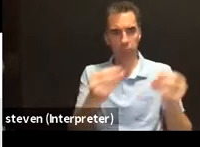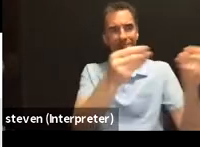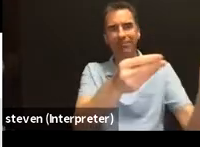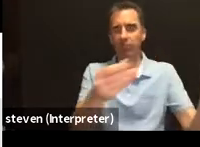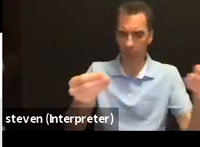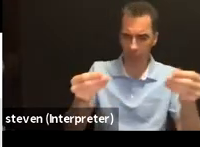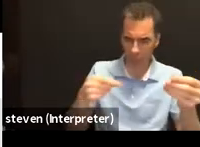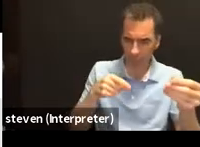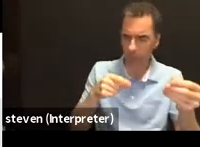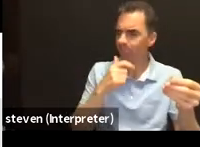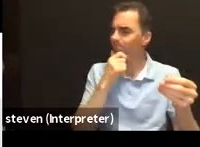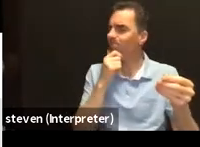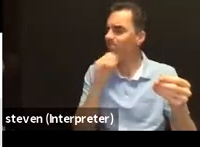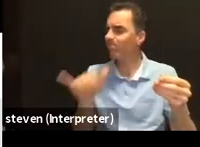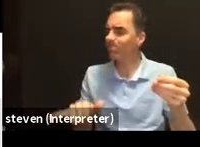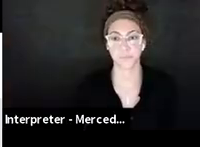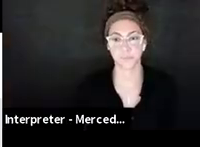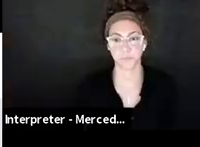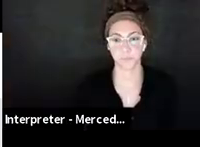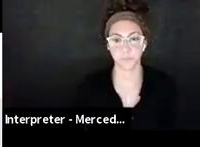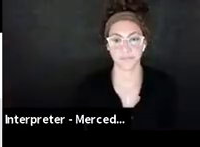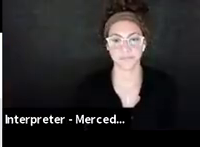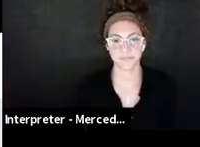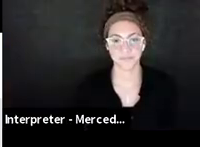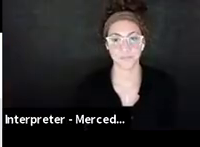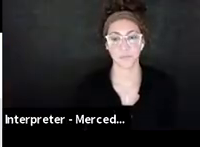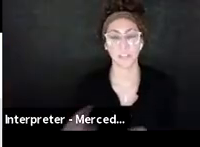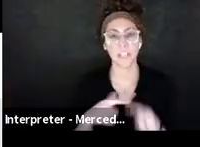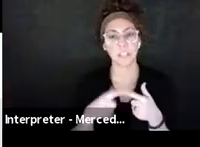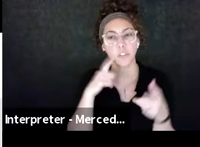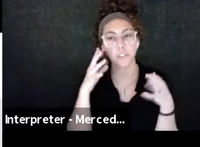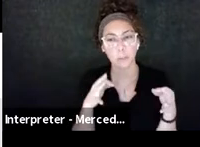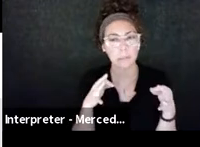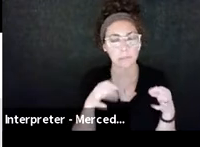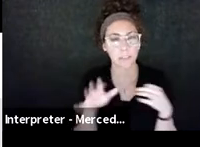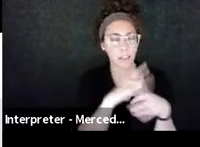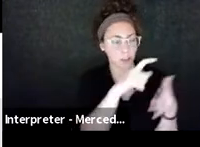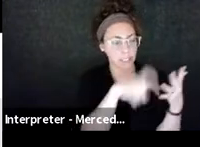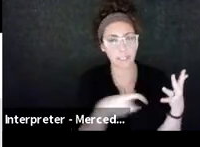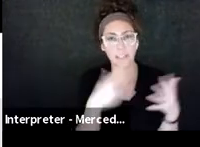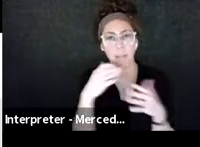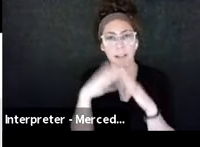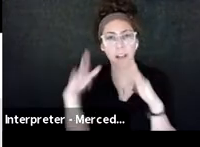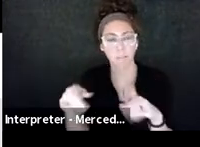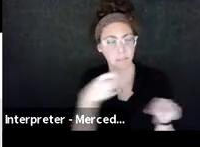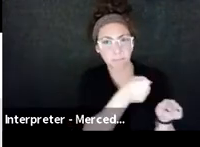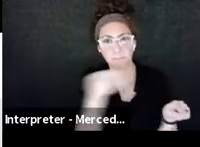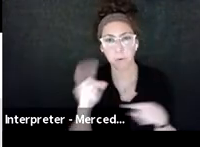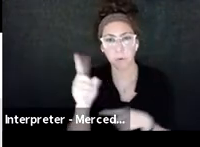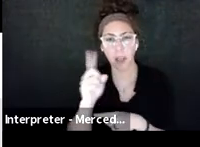maria.rodriguez: From there, she determines based on the client's needs. This will be the best housing intervention program for them and and the client gets much to the housing provider.